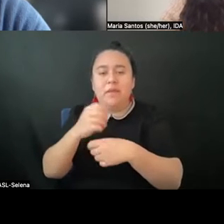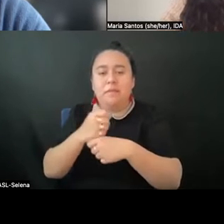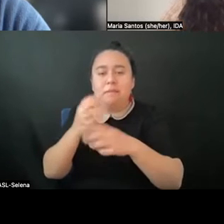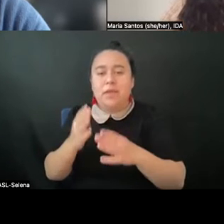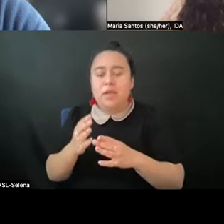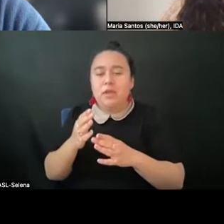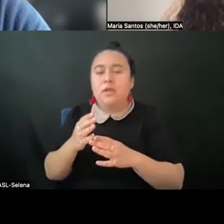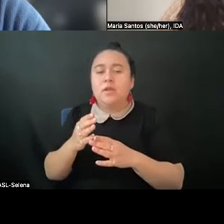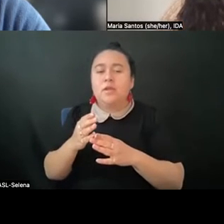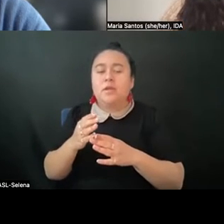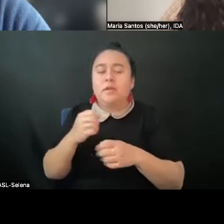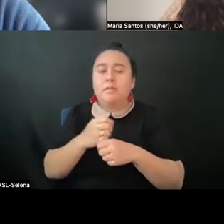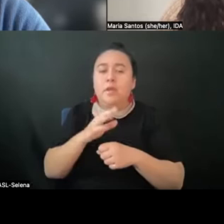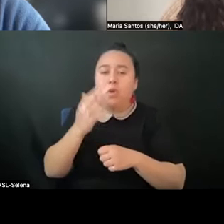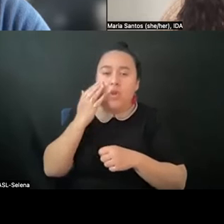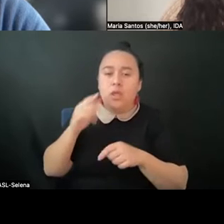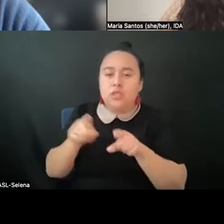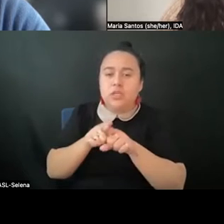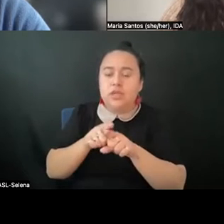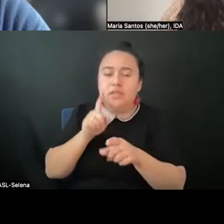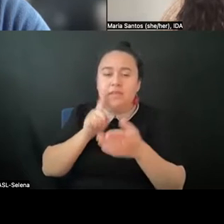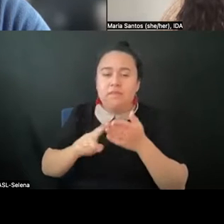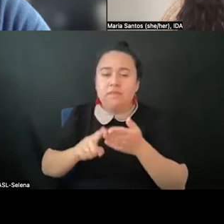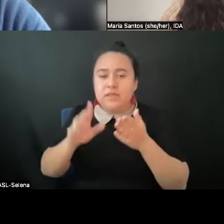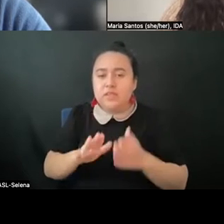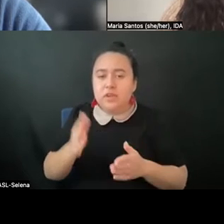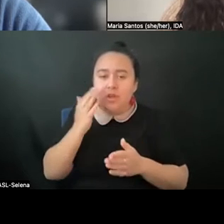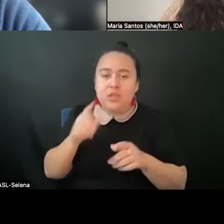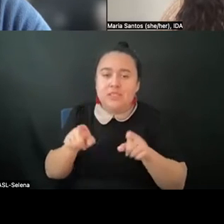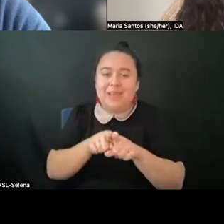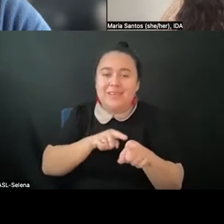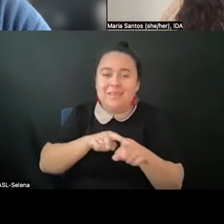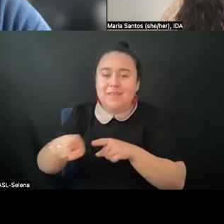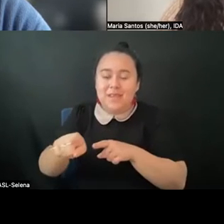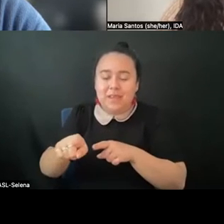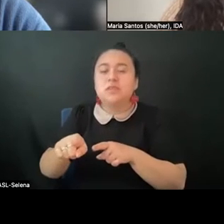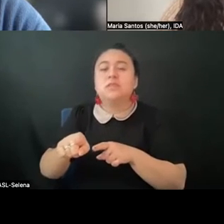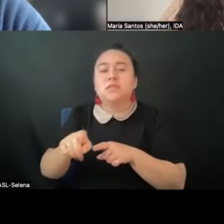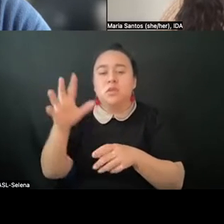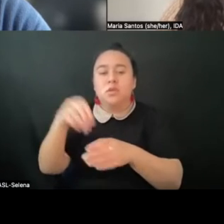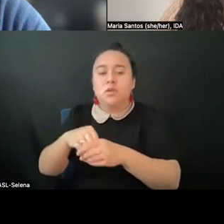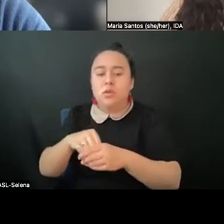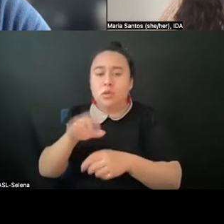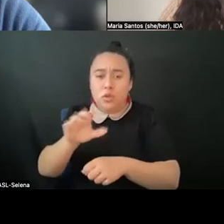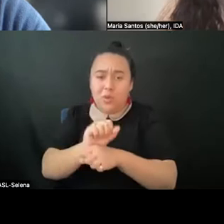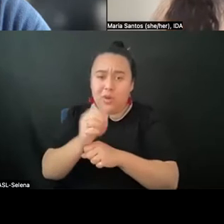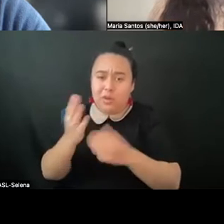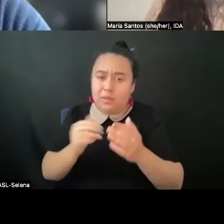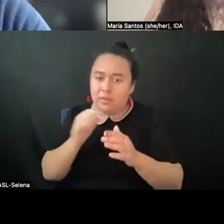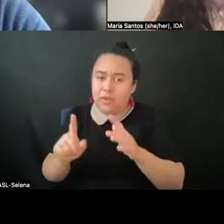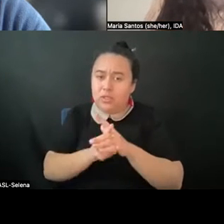field? That work that you do might not even show up in the frame, all of that background work.